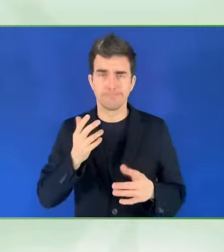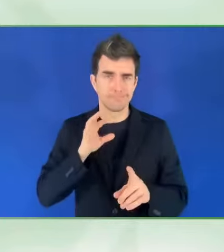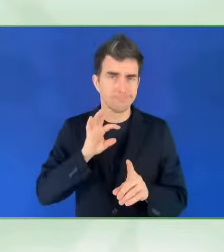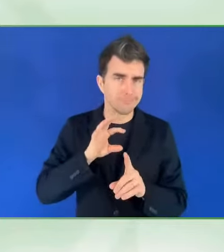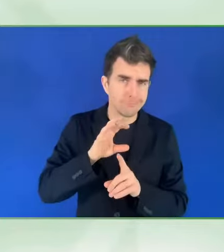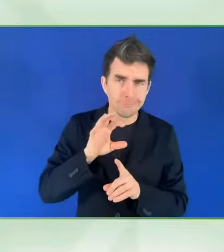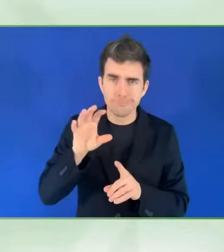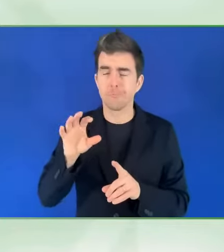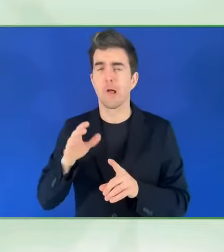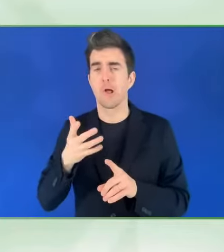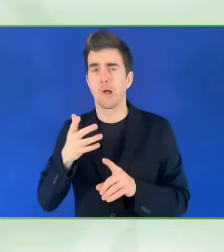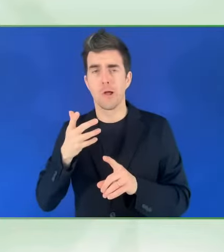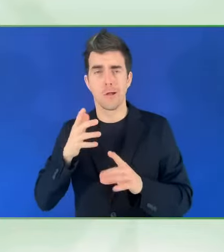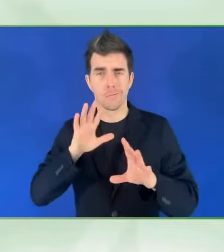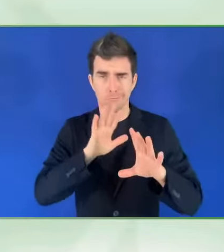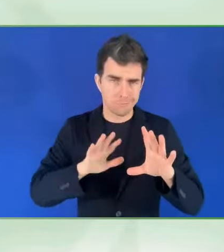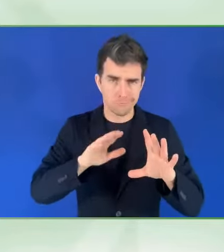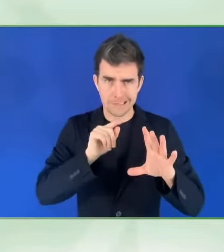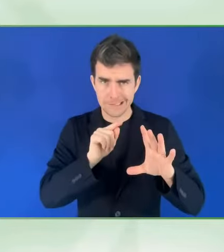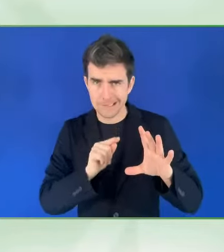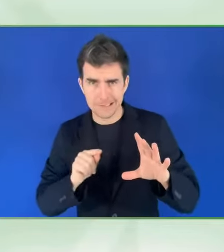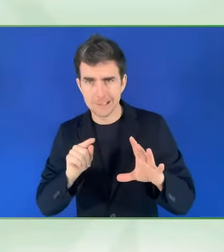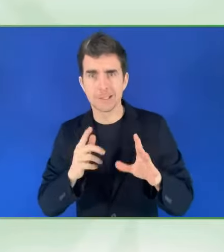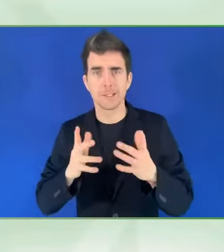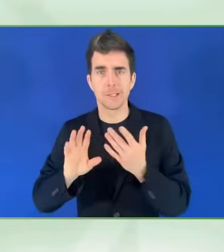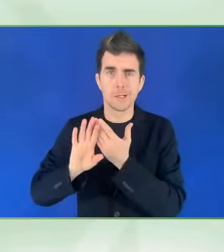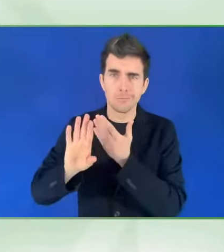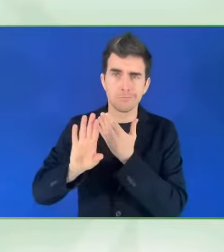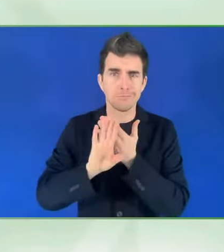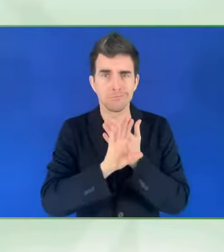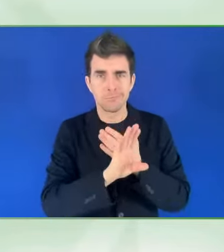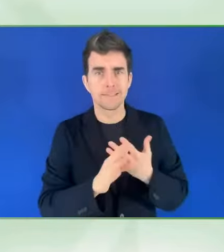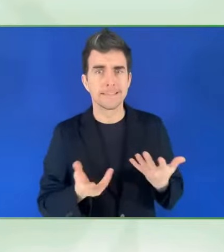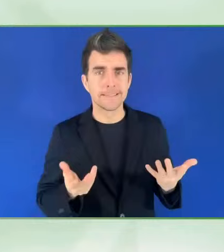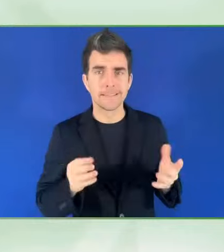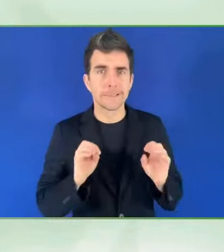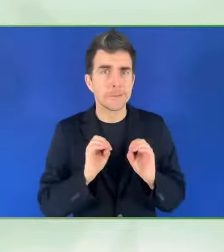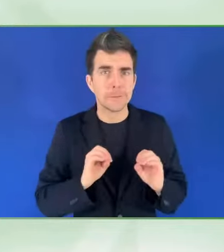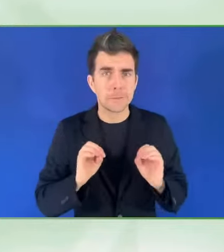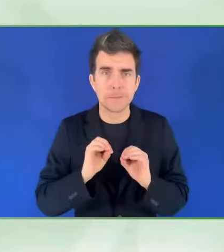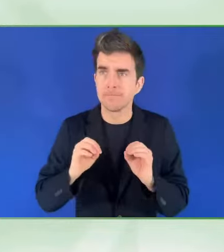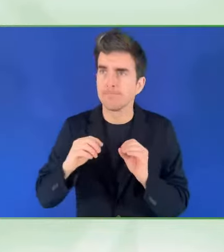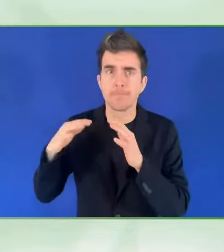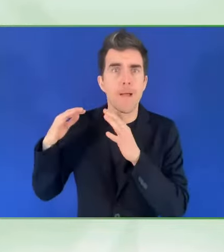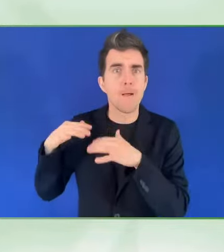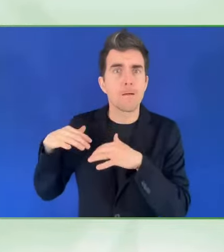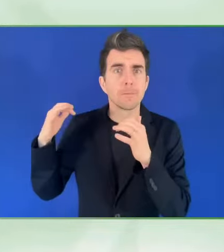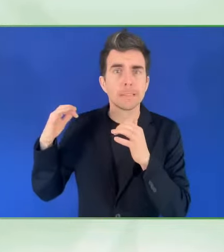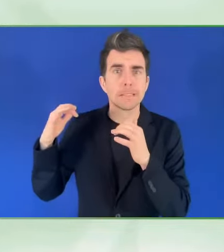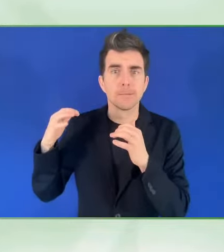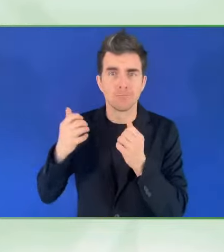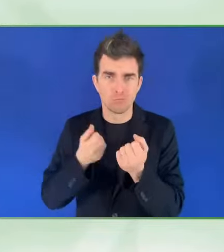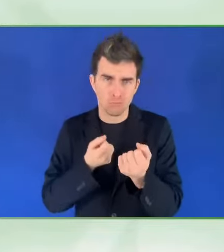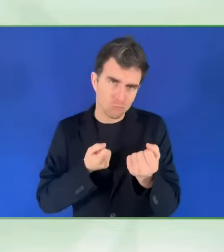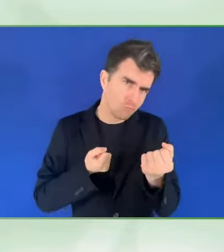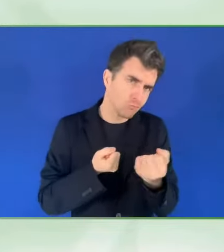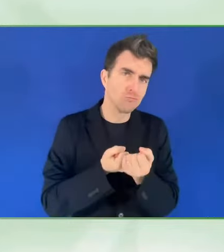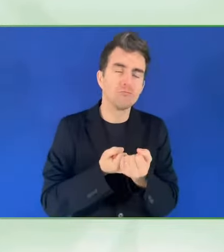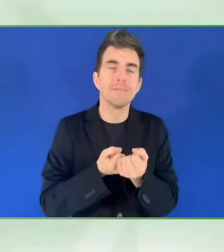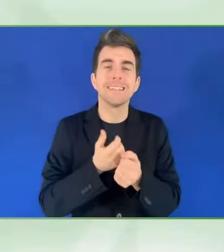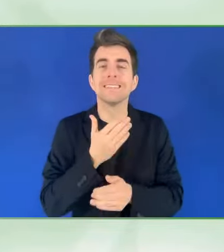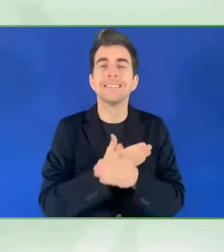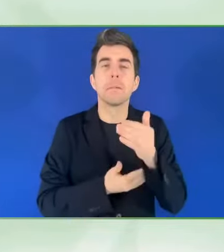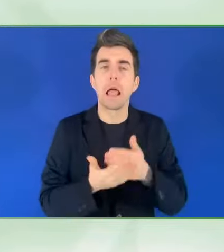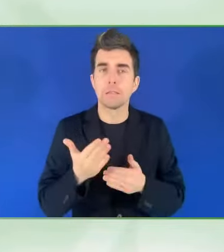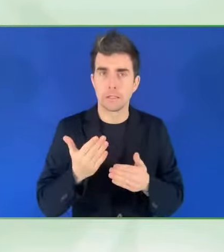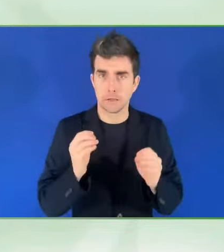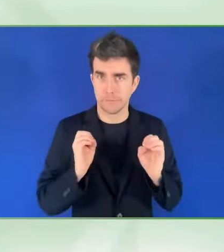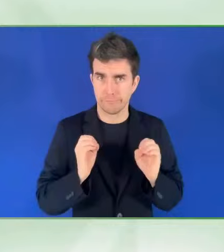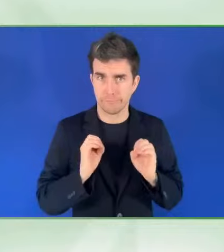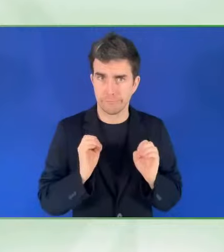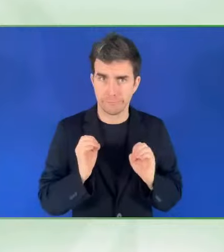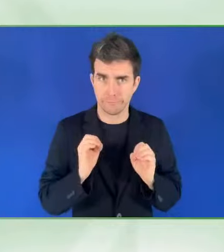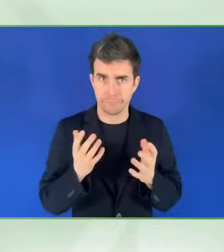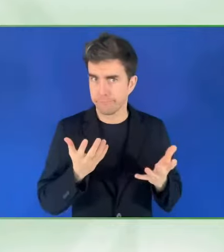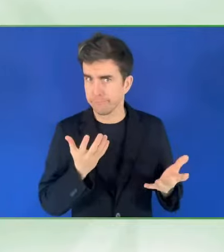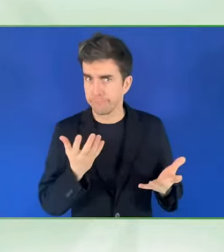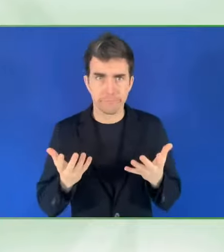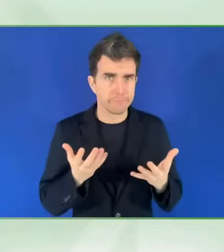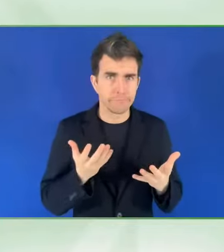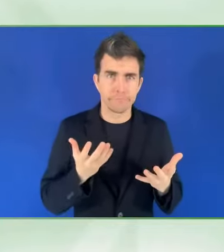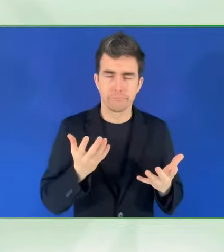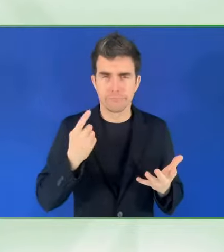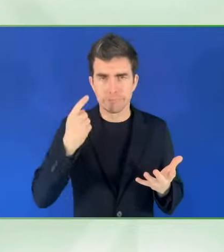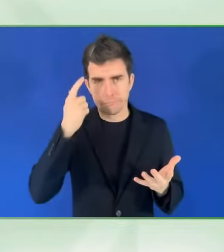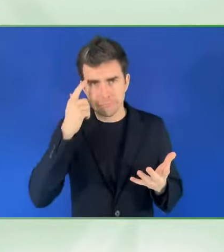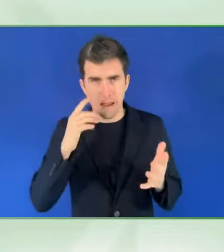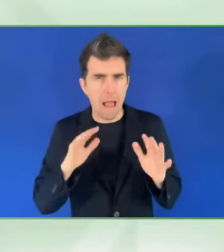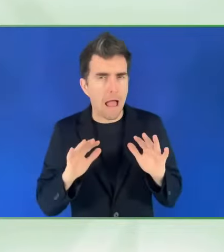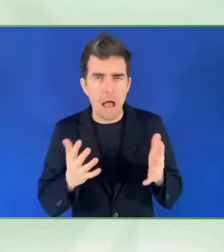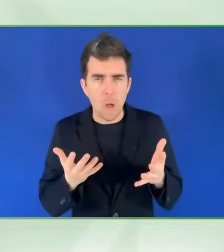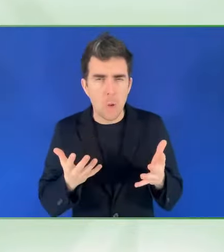I am a woman with white skin and white hair as well.